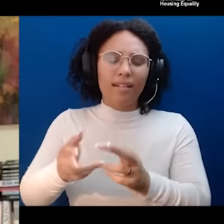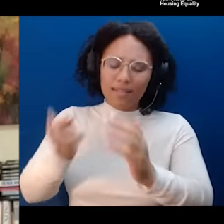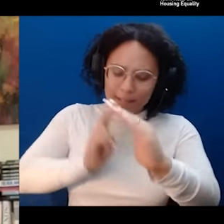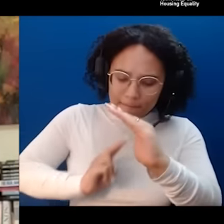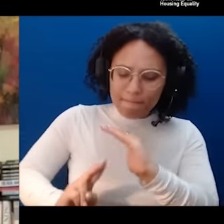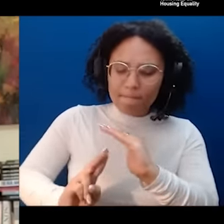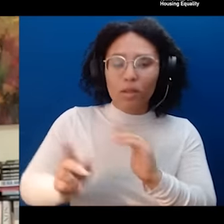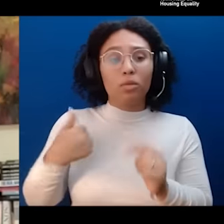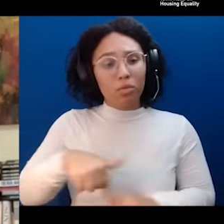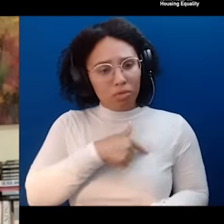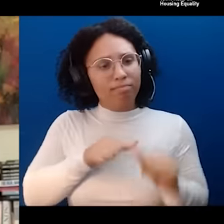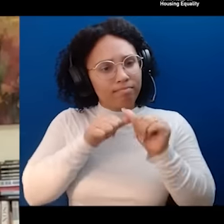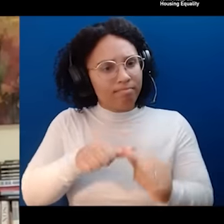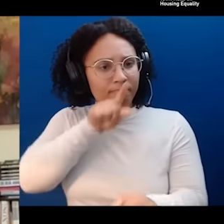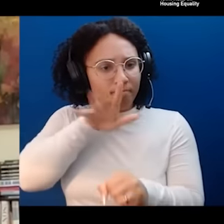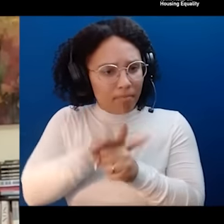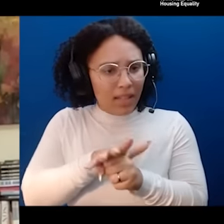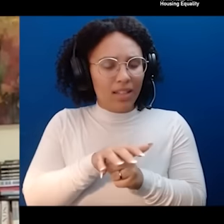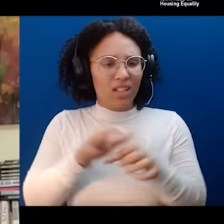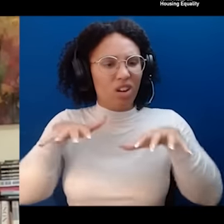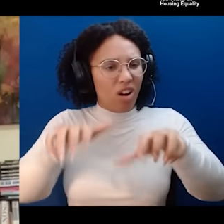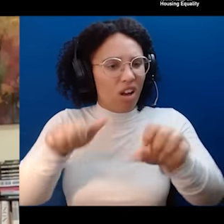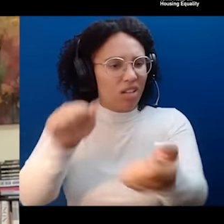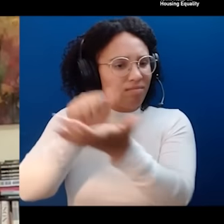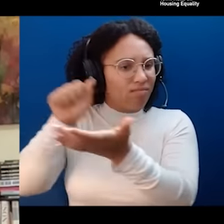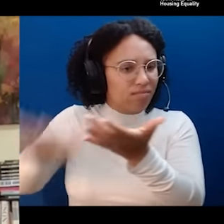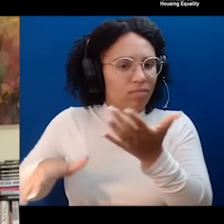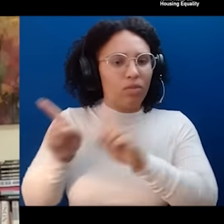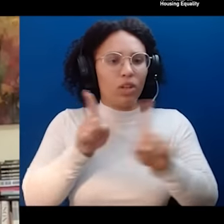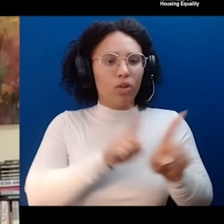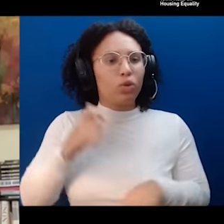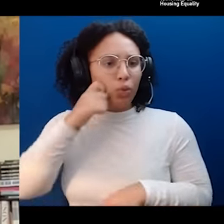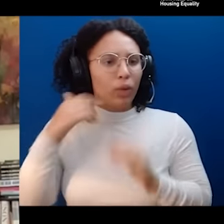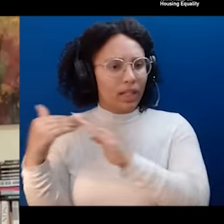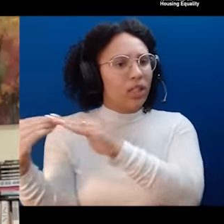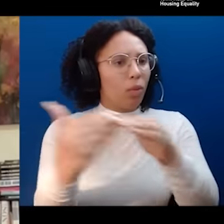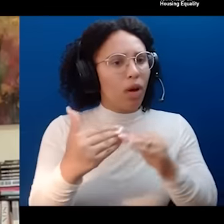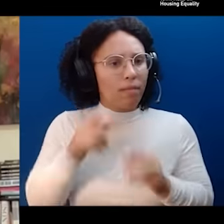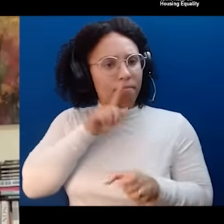to decolonization and racial justice. I wanna also acknowledge the continuity